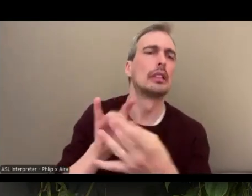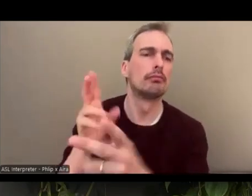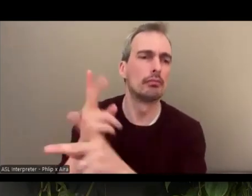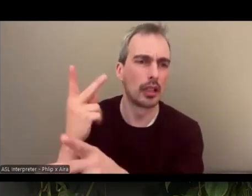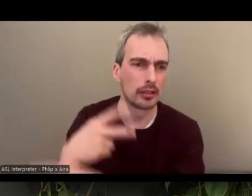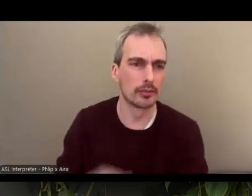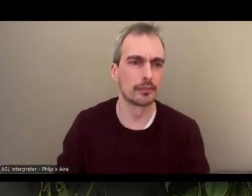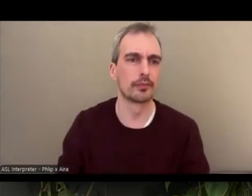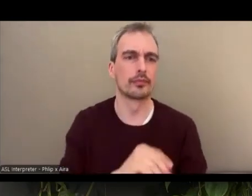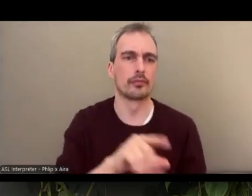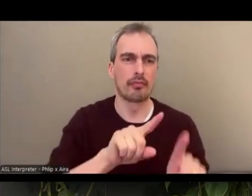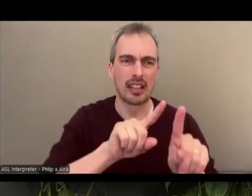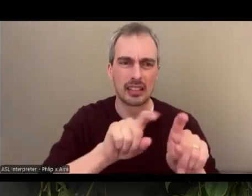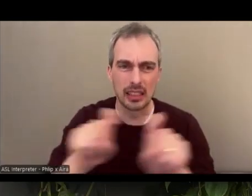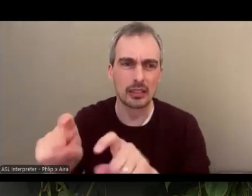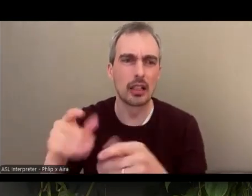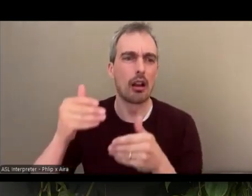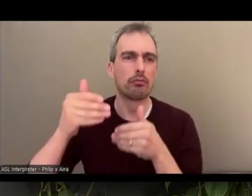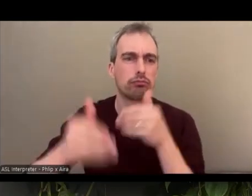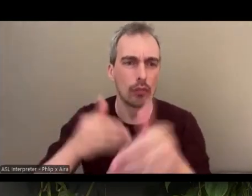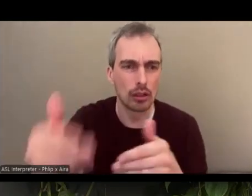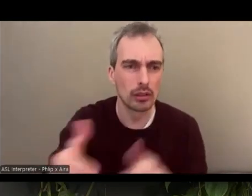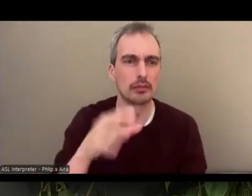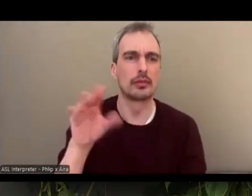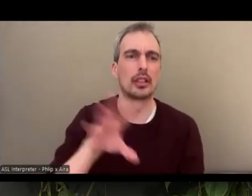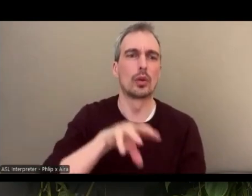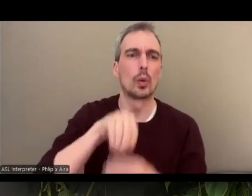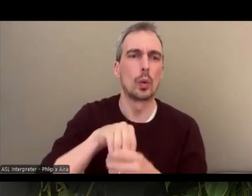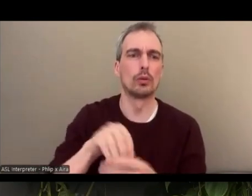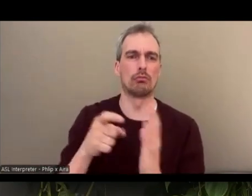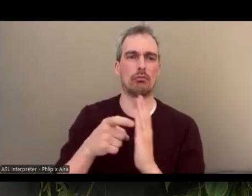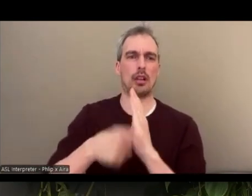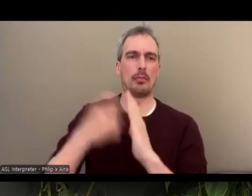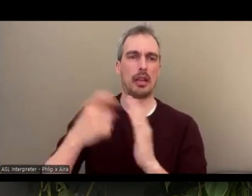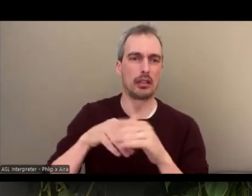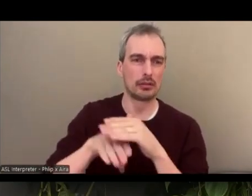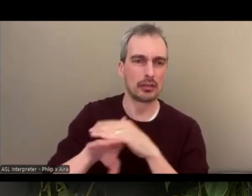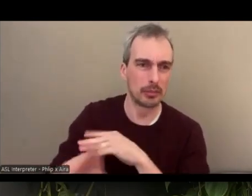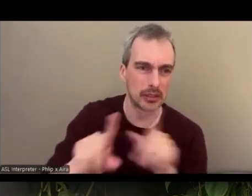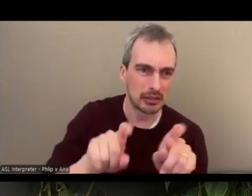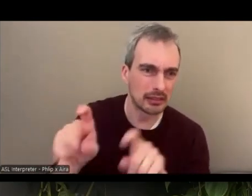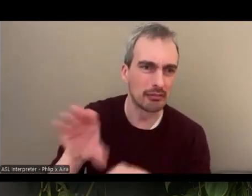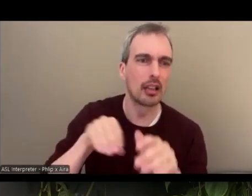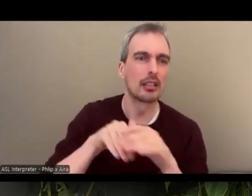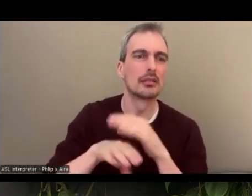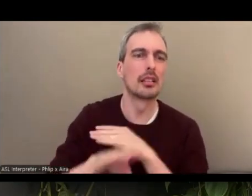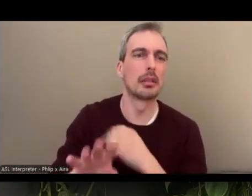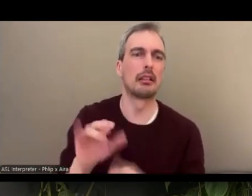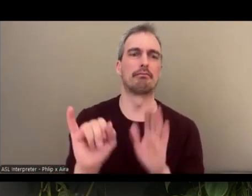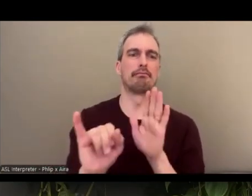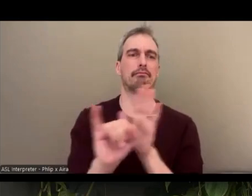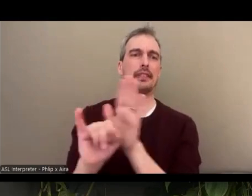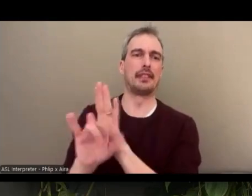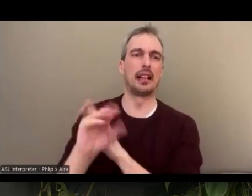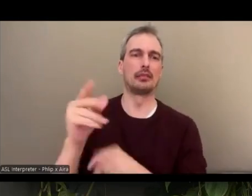And accessibility identified as product release gate. So next we're gonna talk about how continuous accessibility applies